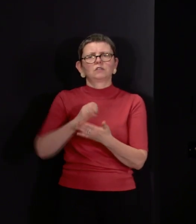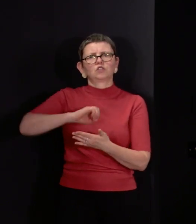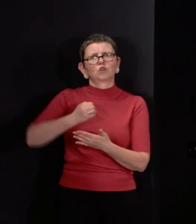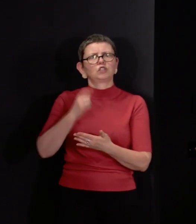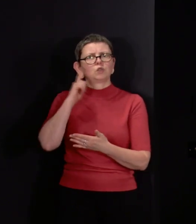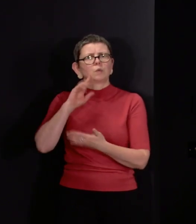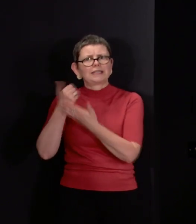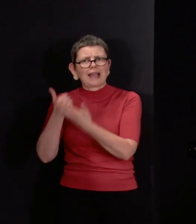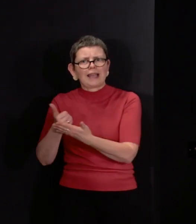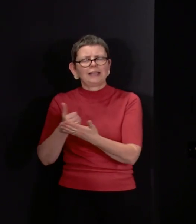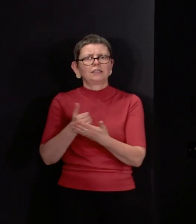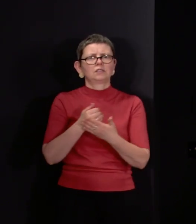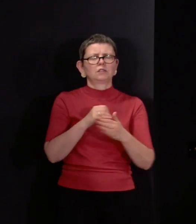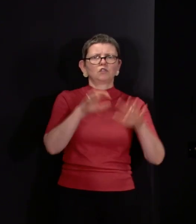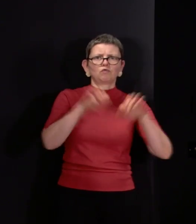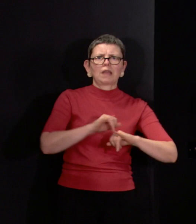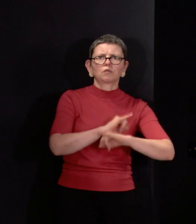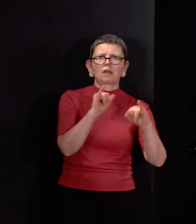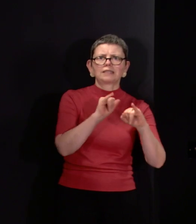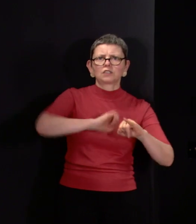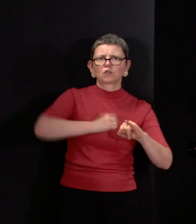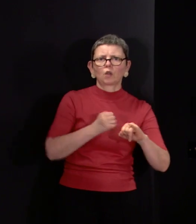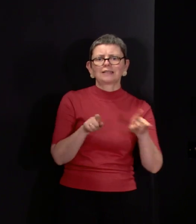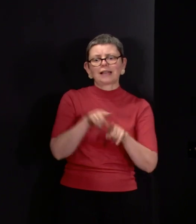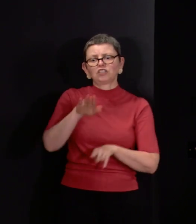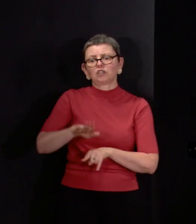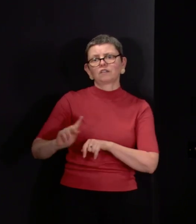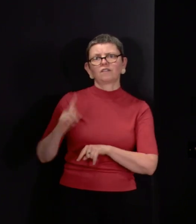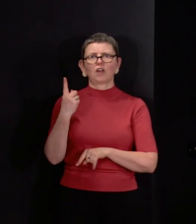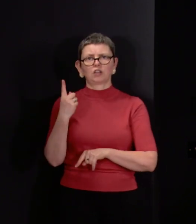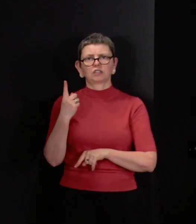Rape Crisis Scotland, with Children First. With a number of third sector partners who